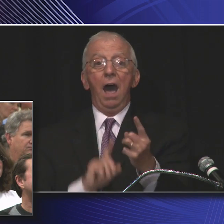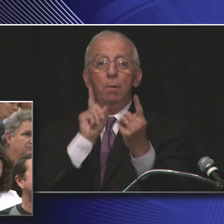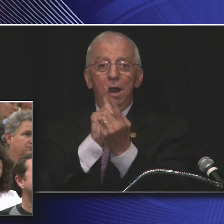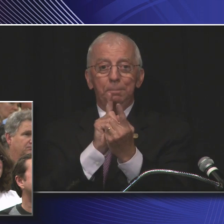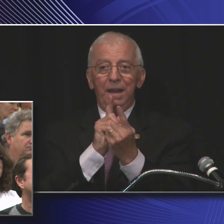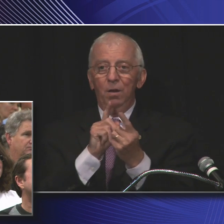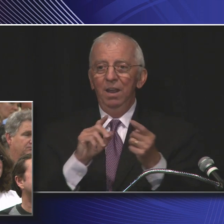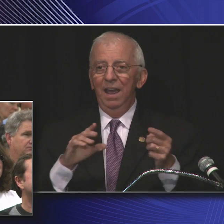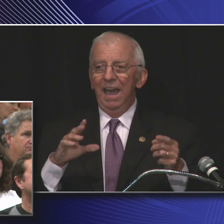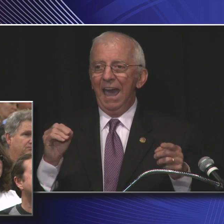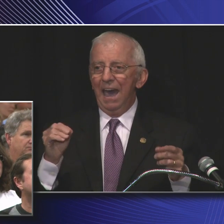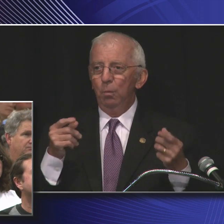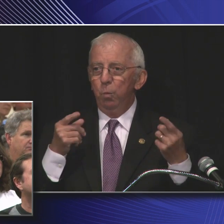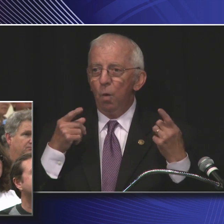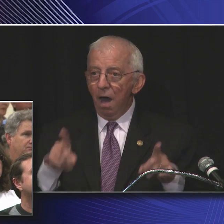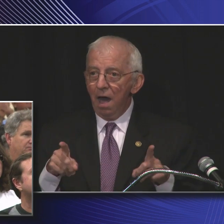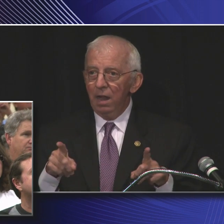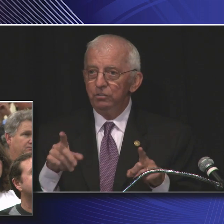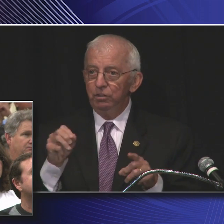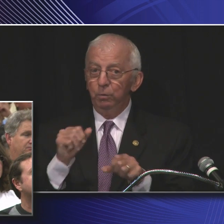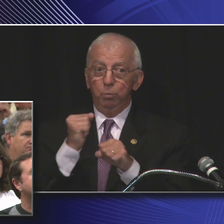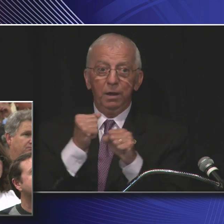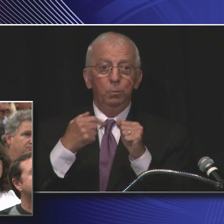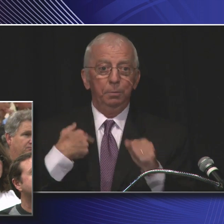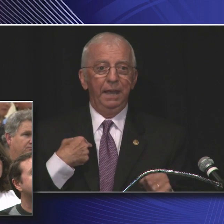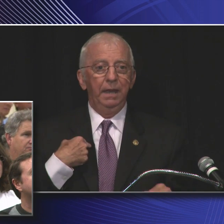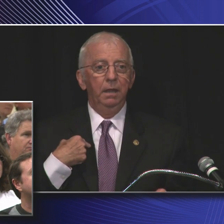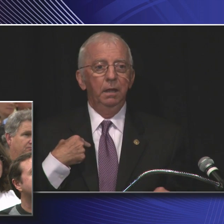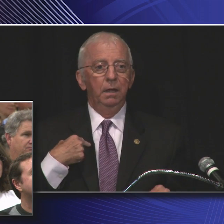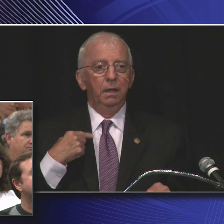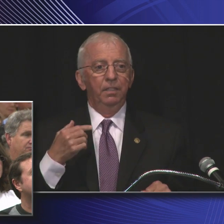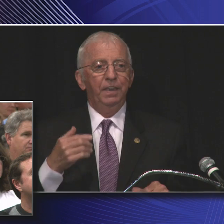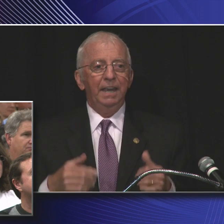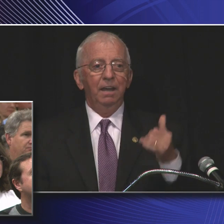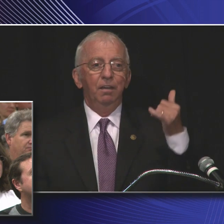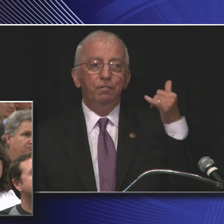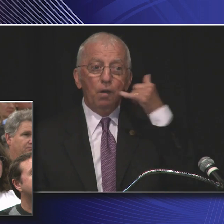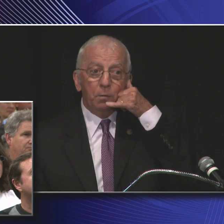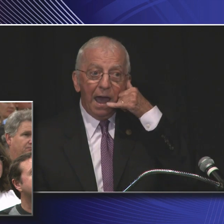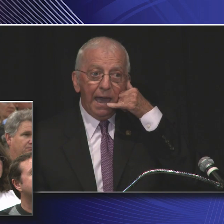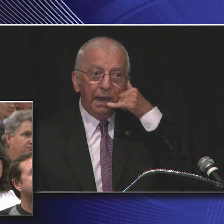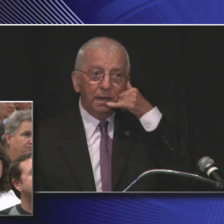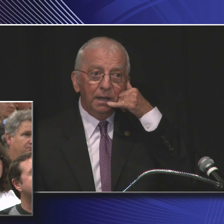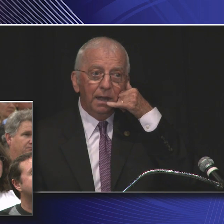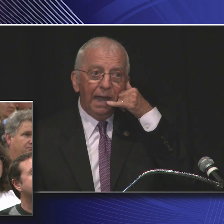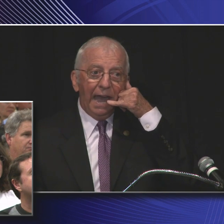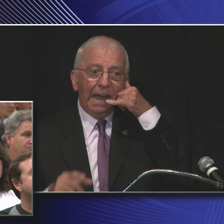then I went up there. And while she was working with me the phone rang